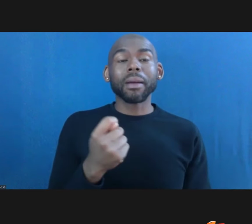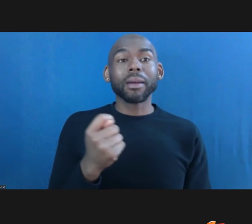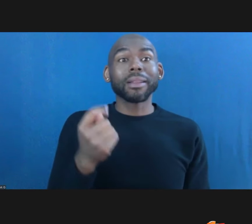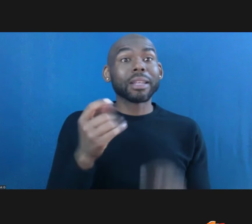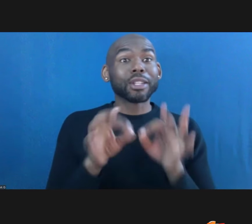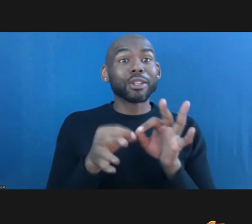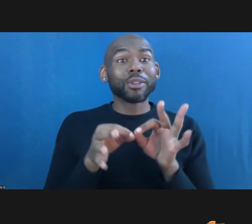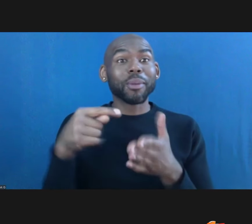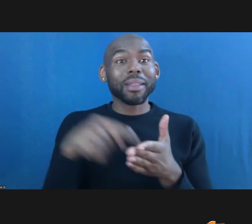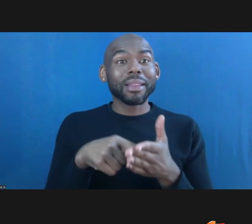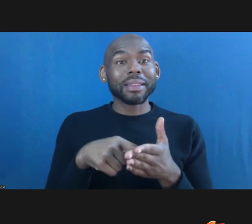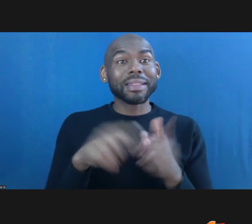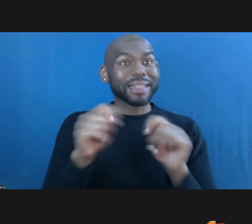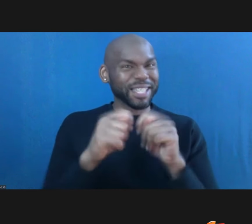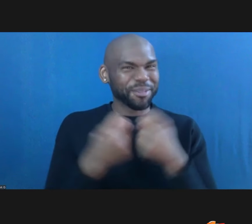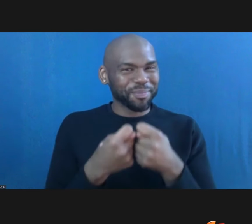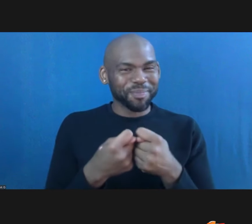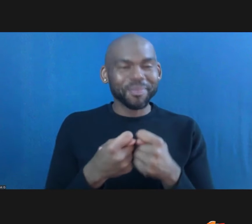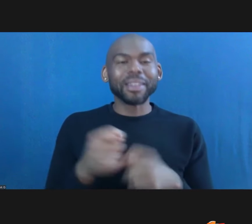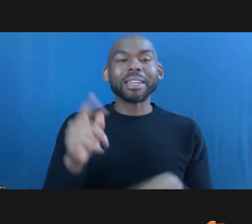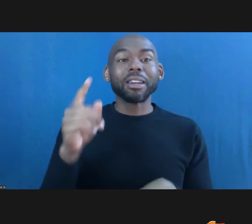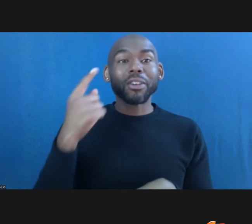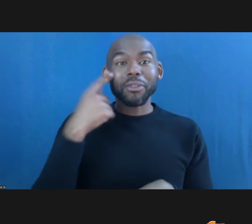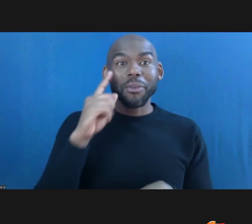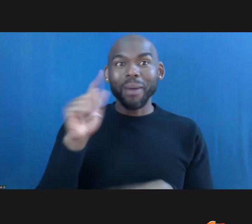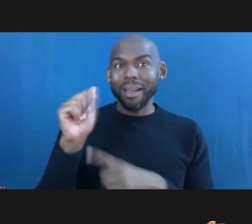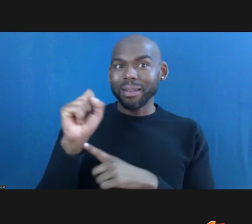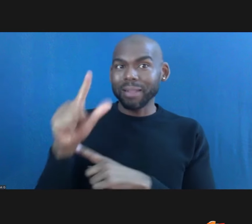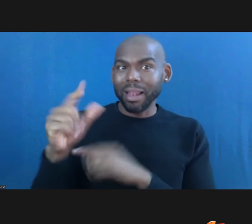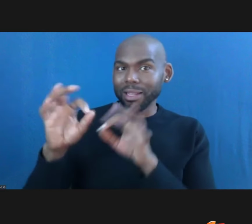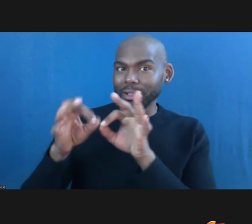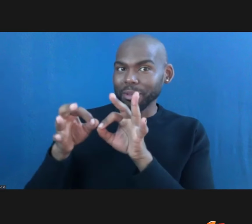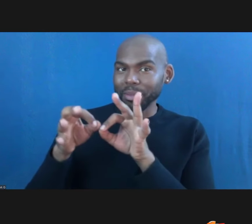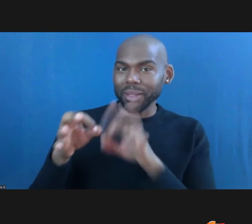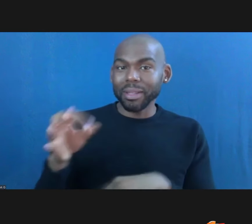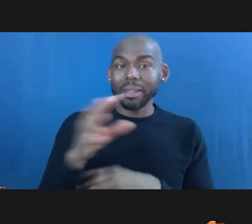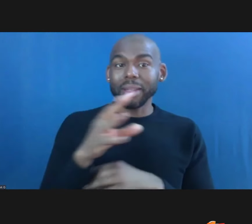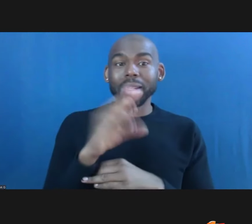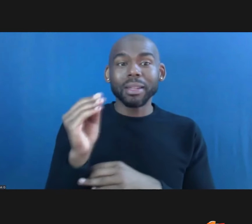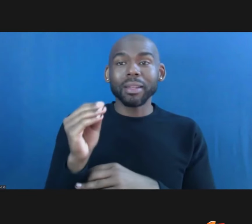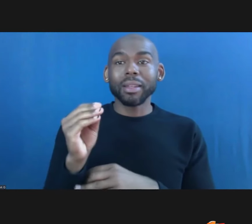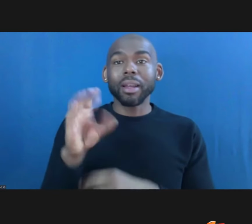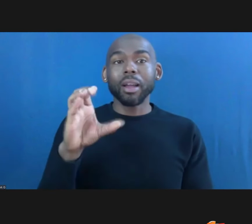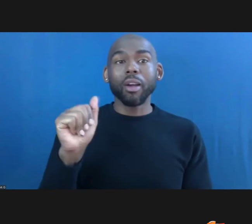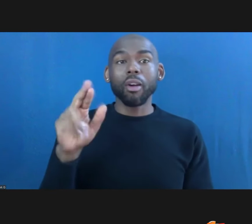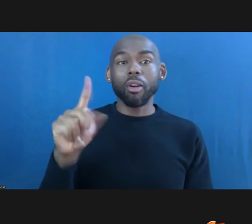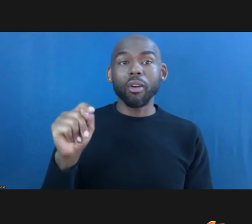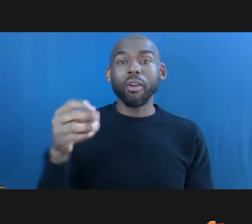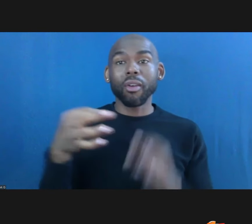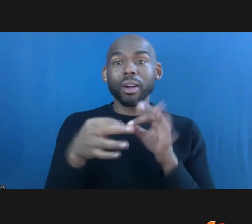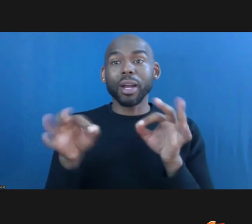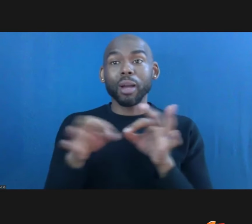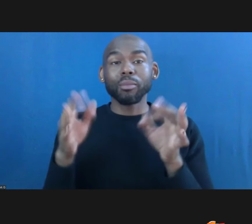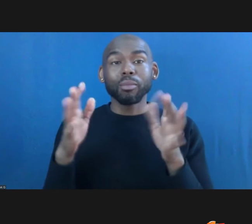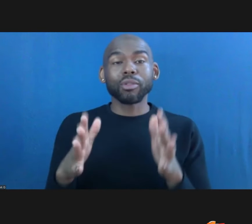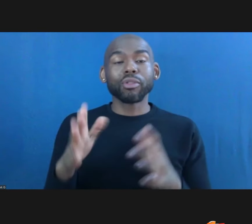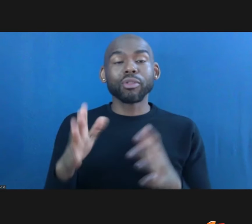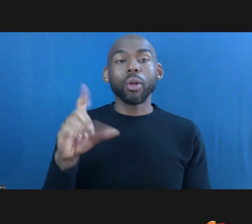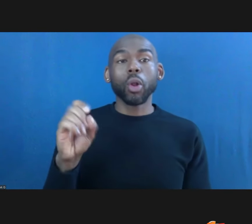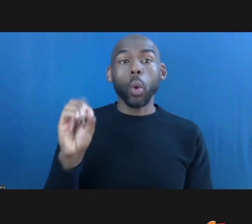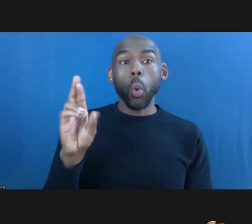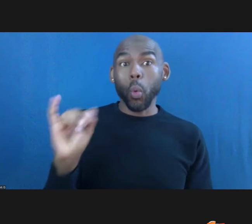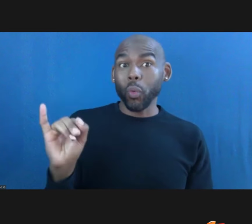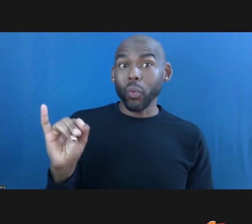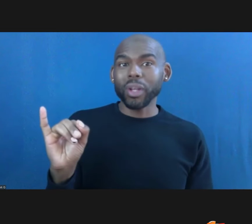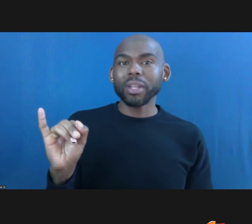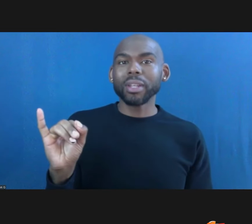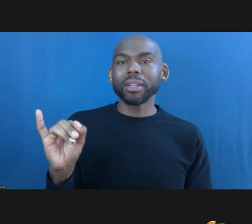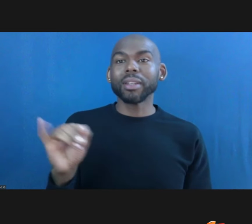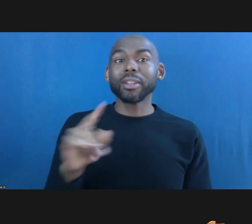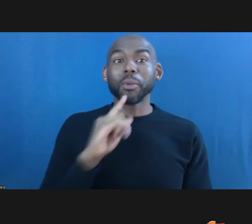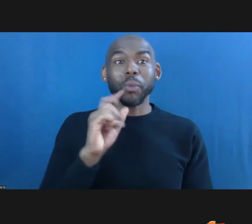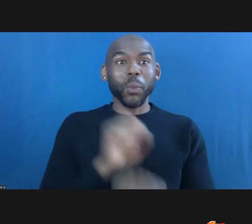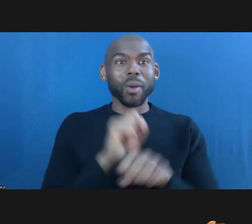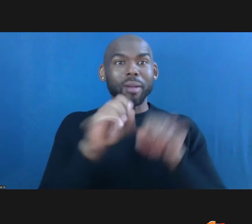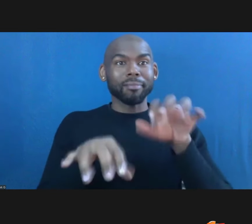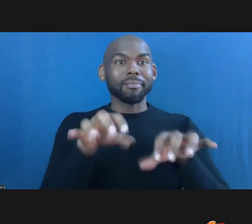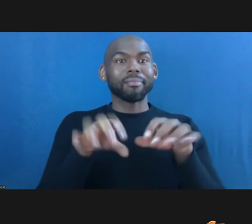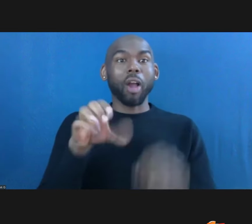this team for ASL as well as our CART captioner, Lori, who on CART today. So thank you all